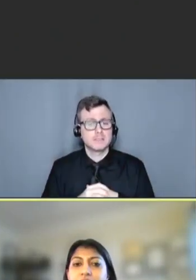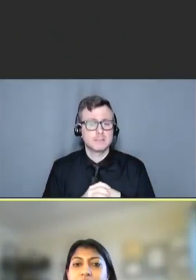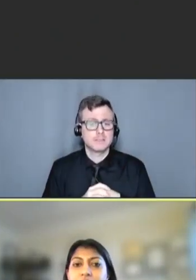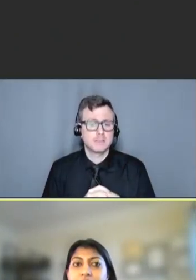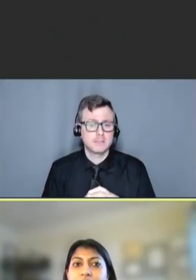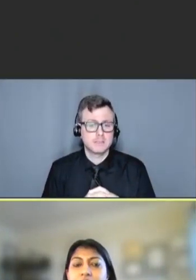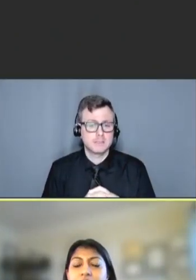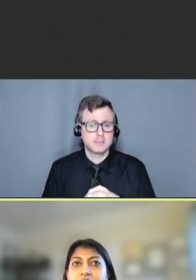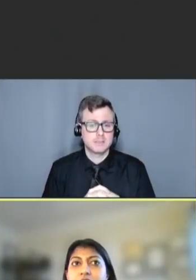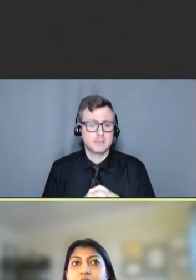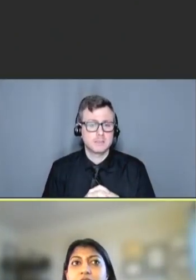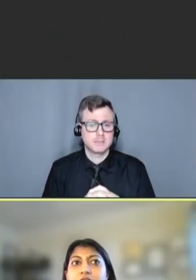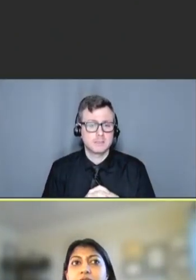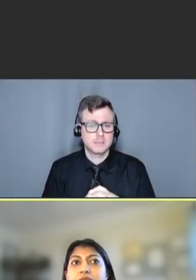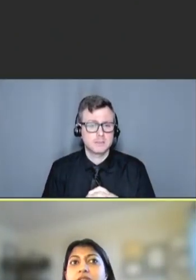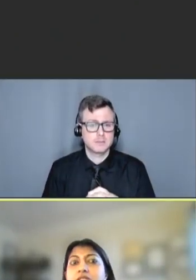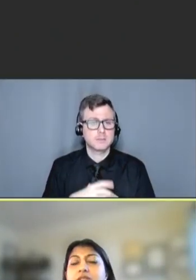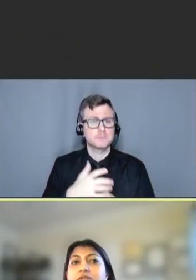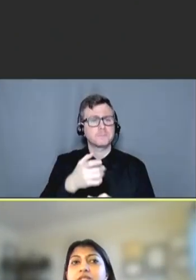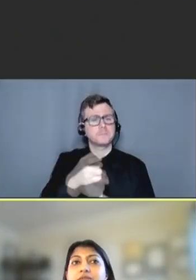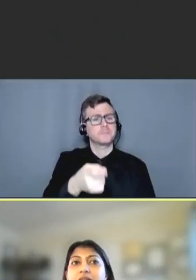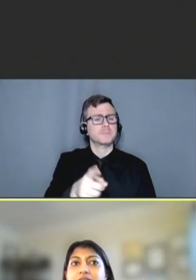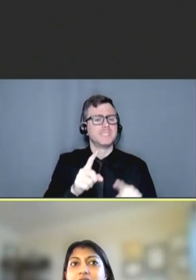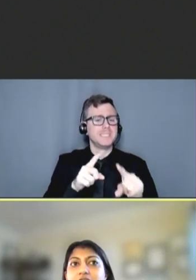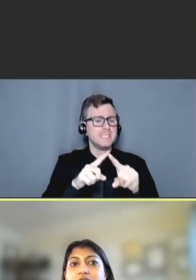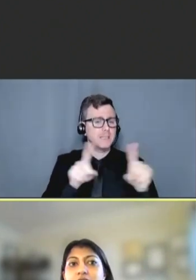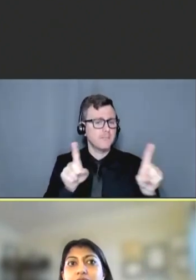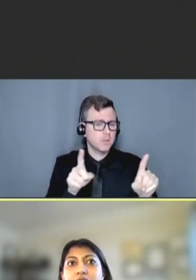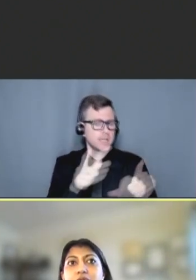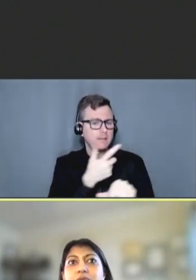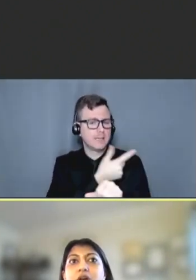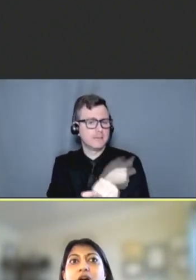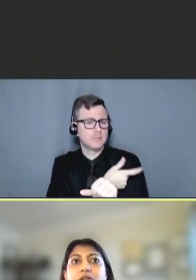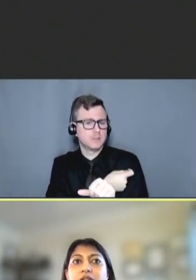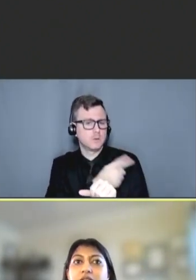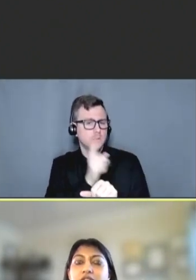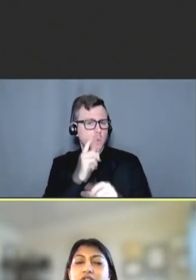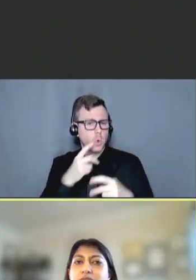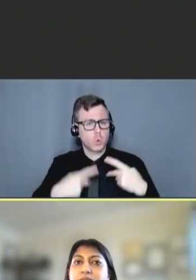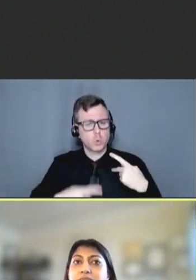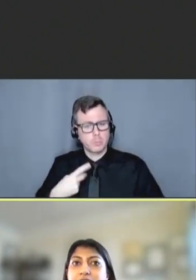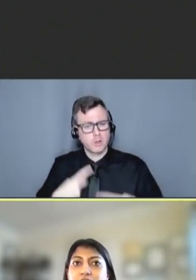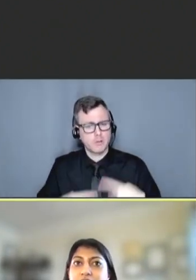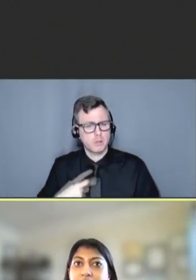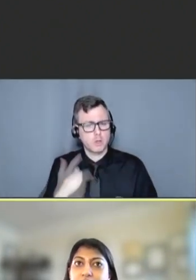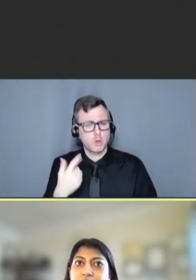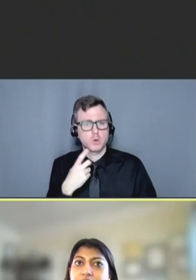So, in terms of the difference in vaccinations for pneumococcal it shows a much tighter range